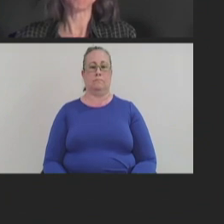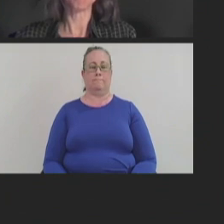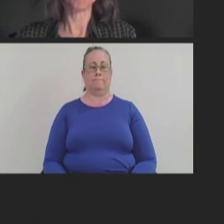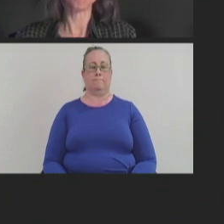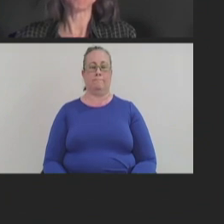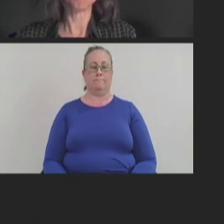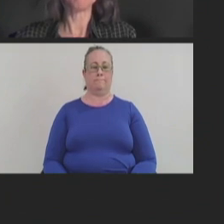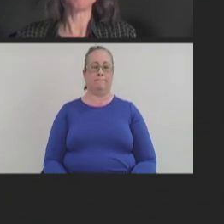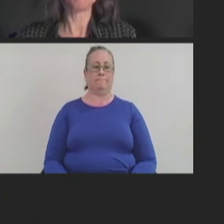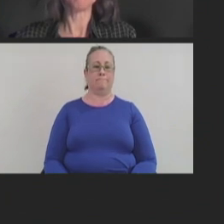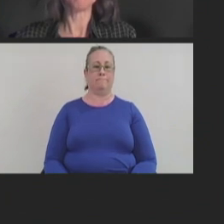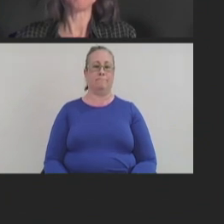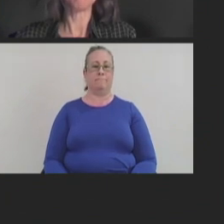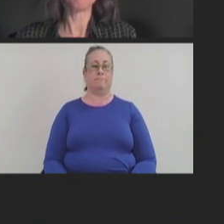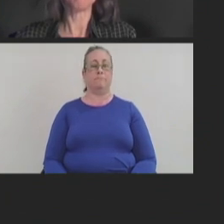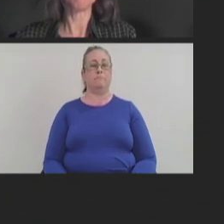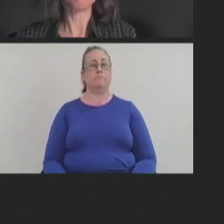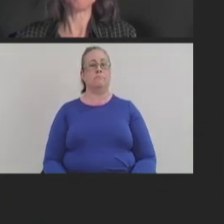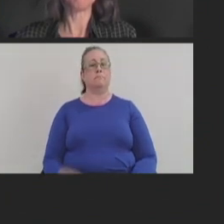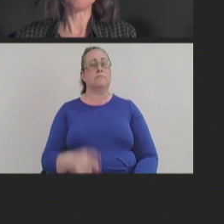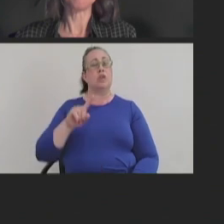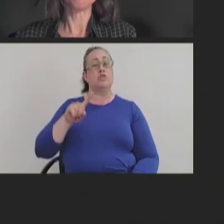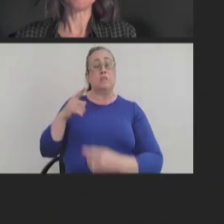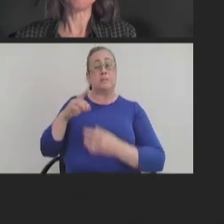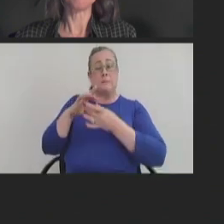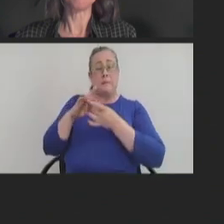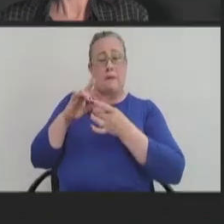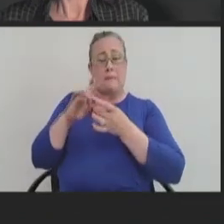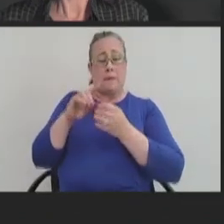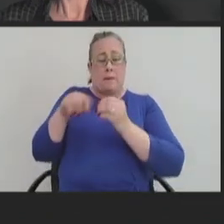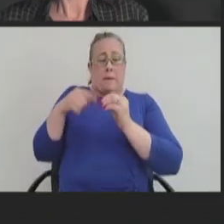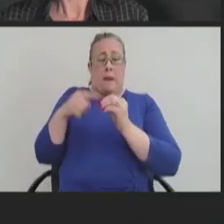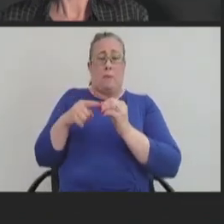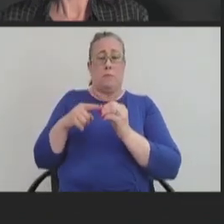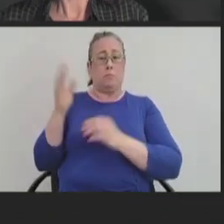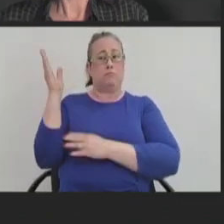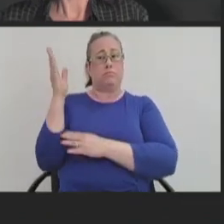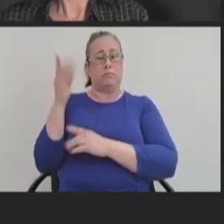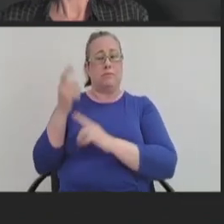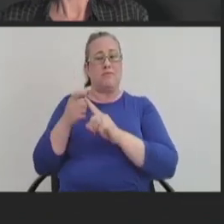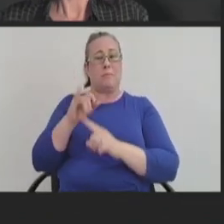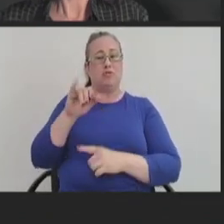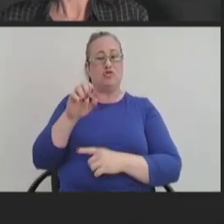Robert Hopkins: And just a comment on the presentation from Jason earlier. I think some of